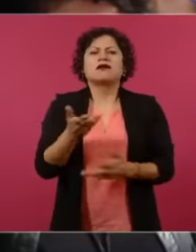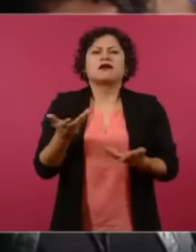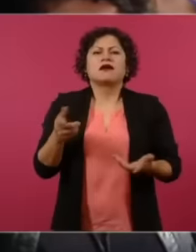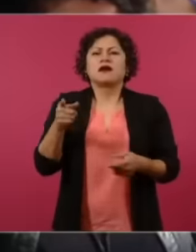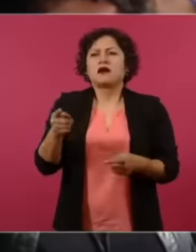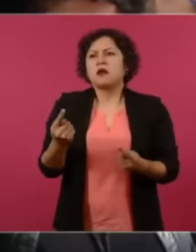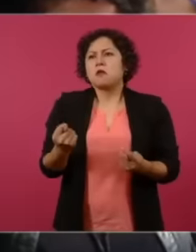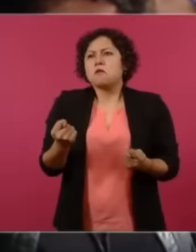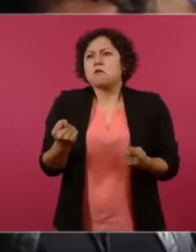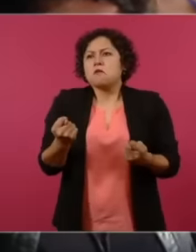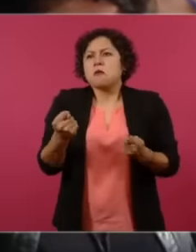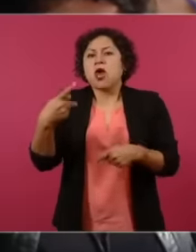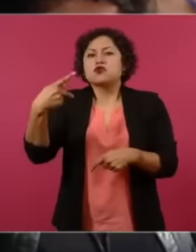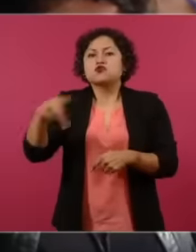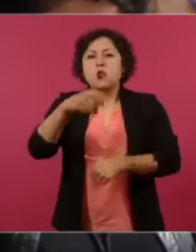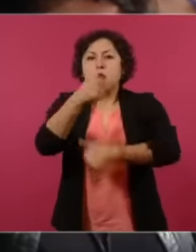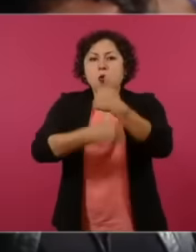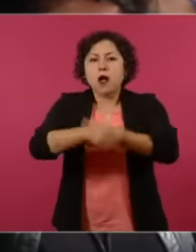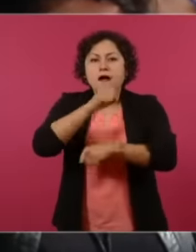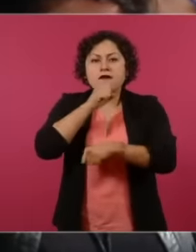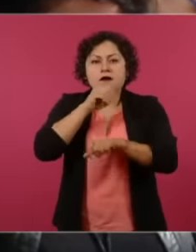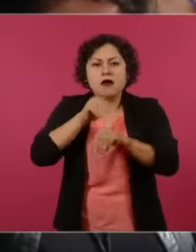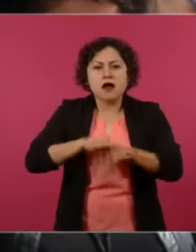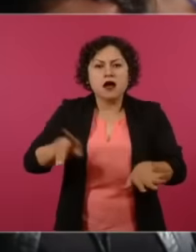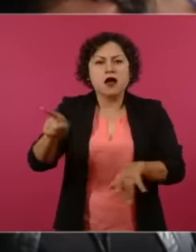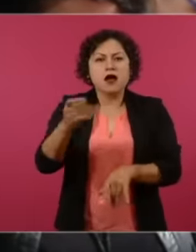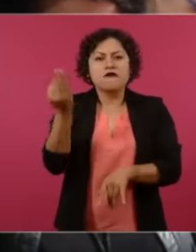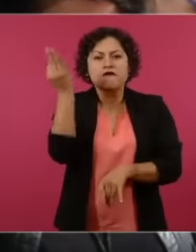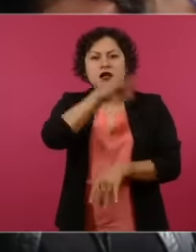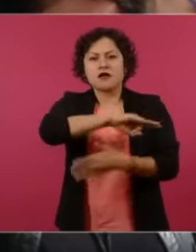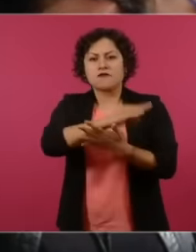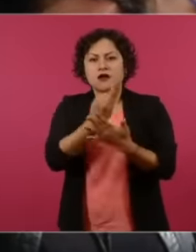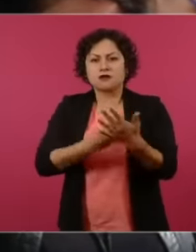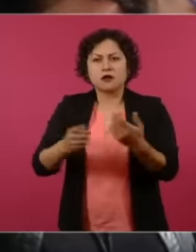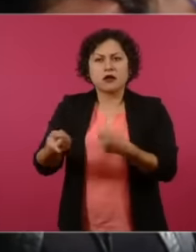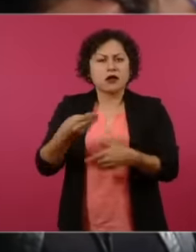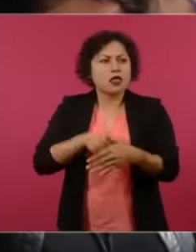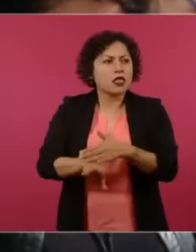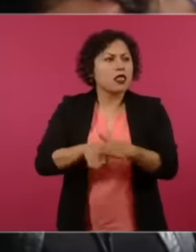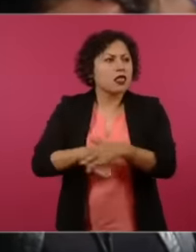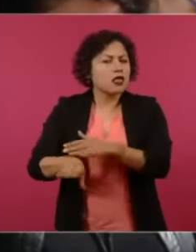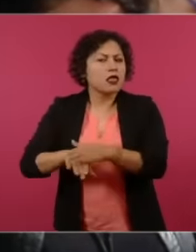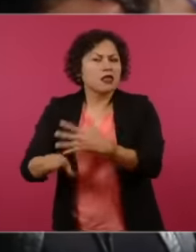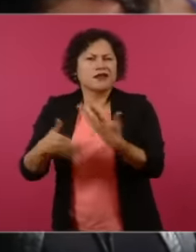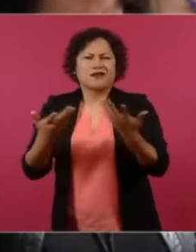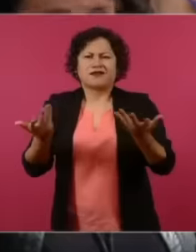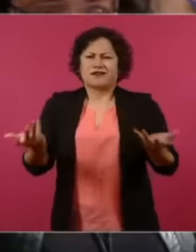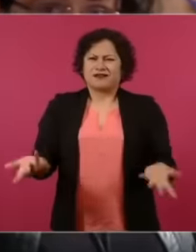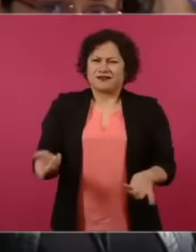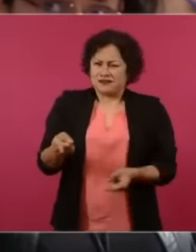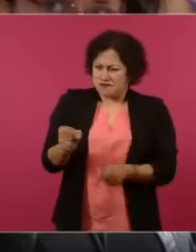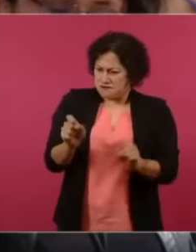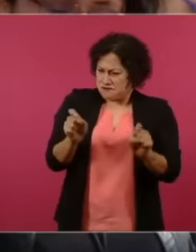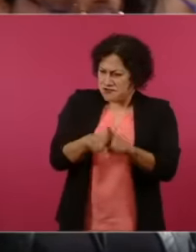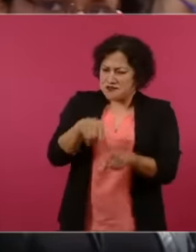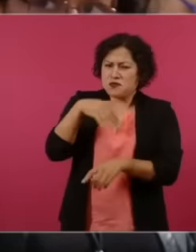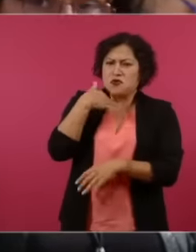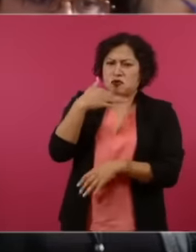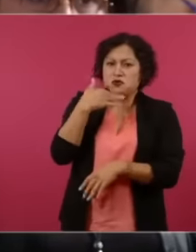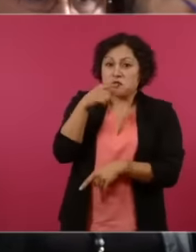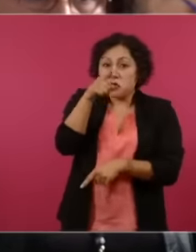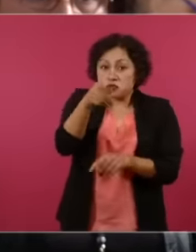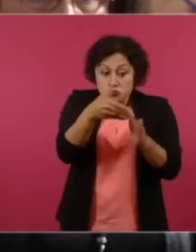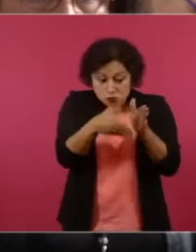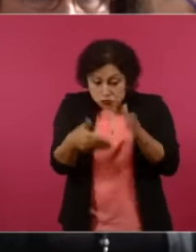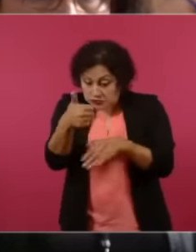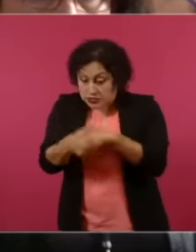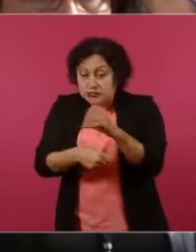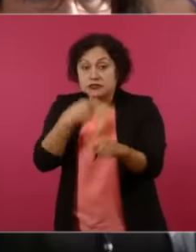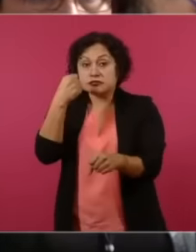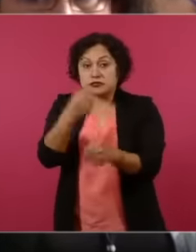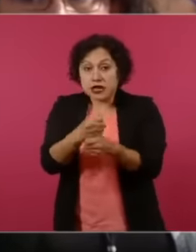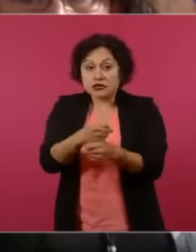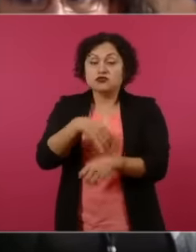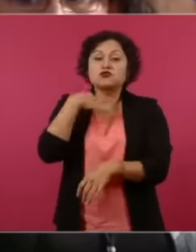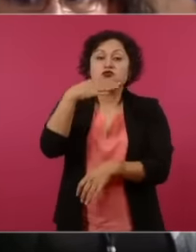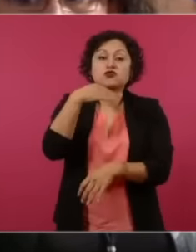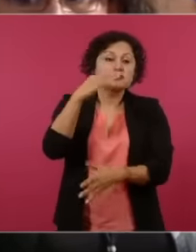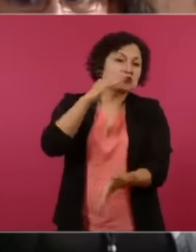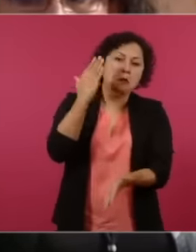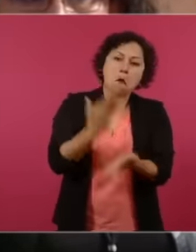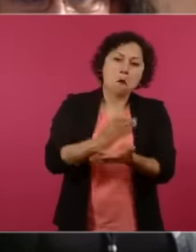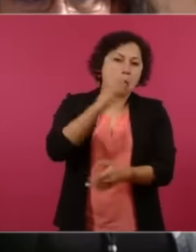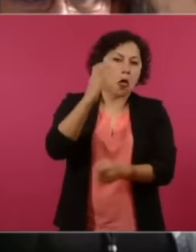bills. How is this going to end in her six-year term and in Claudia's six-year term? How if they already